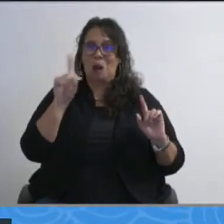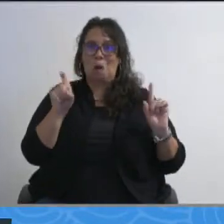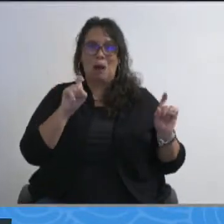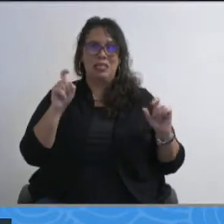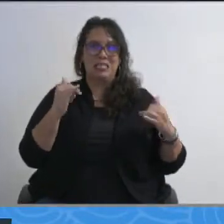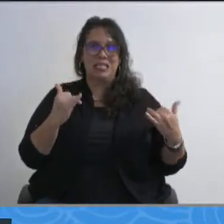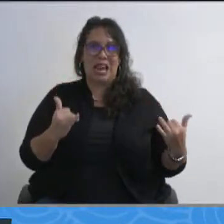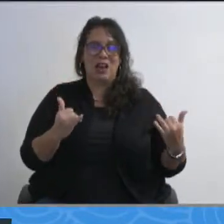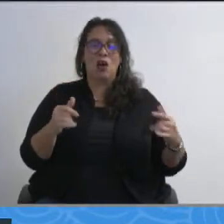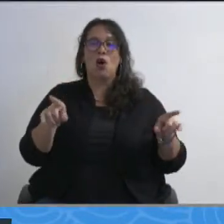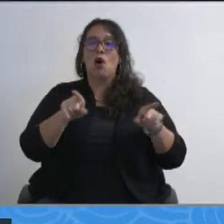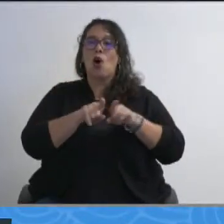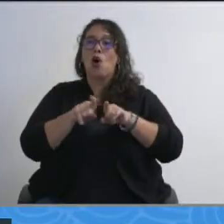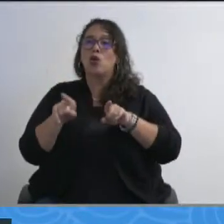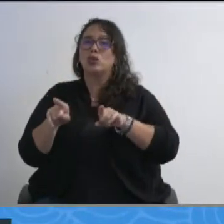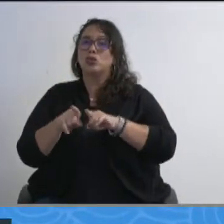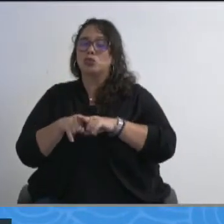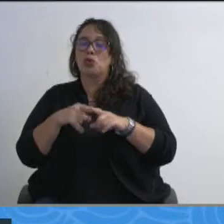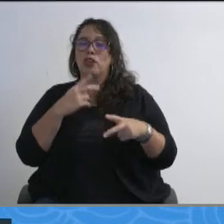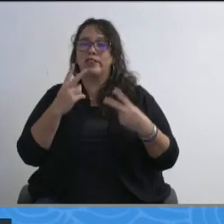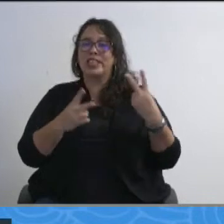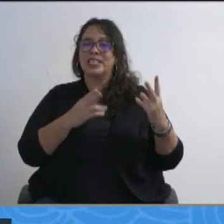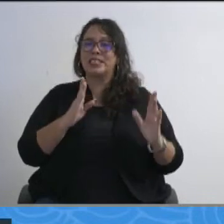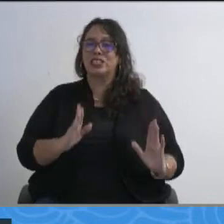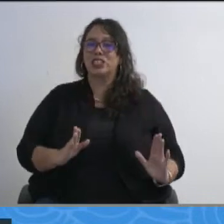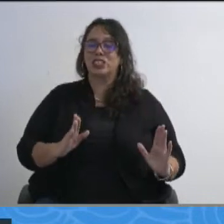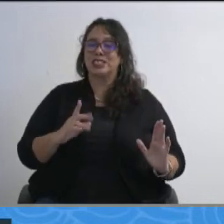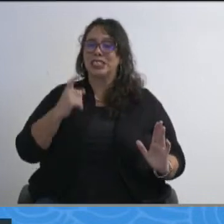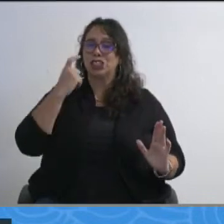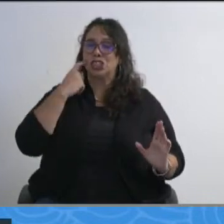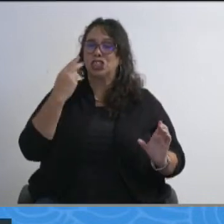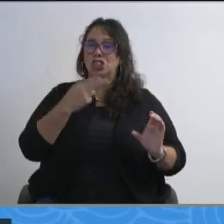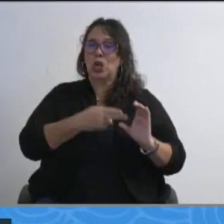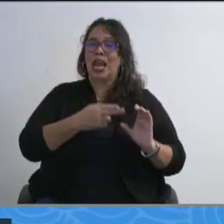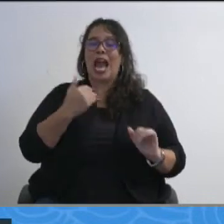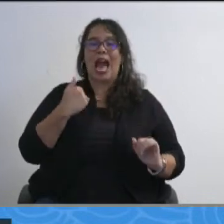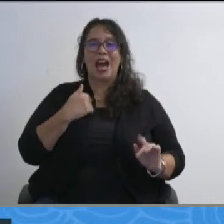Also, for the guests that just joined us, we have interpretation available.